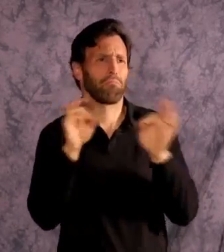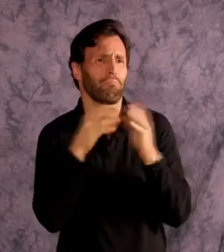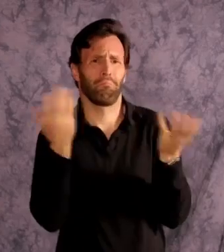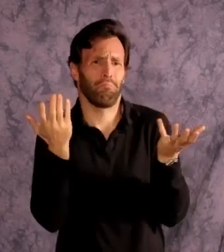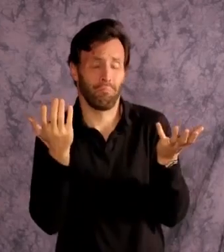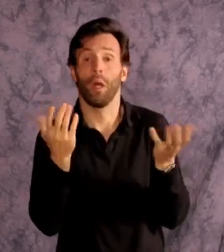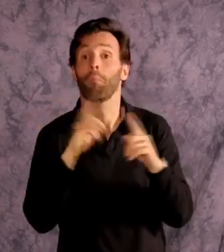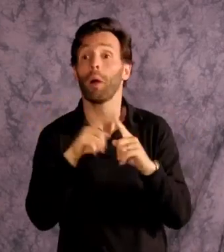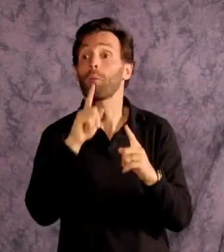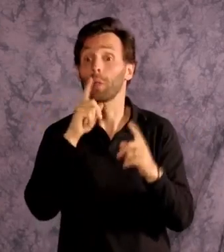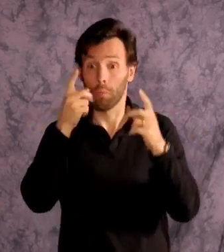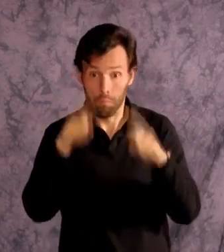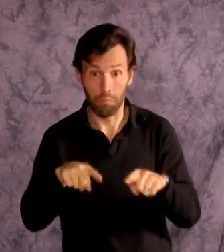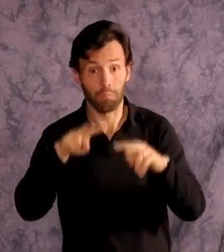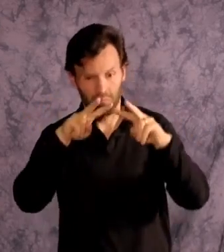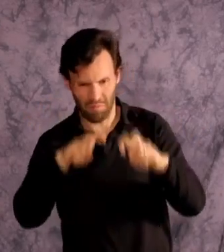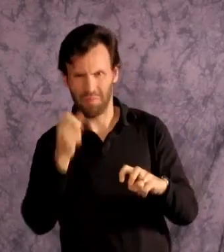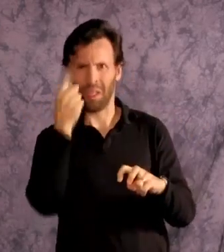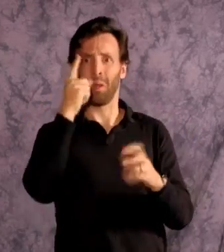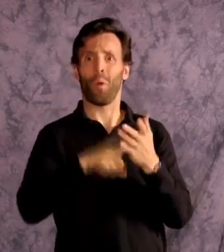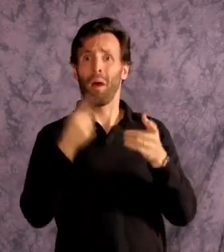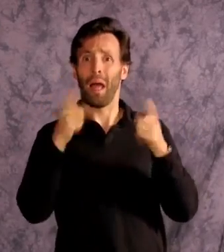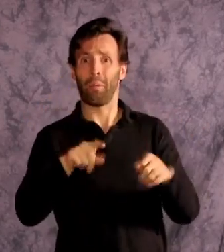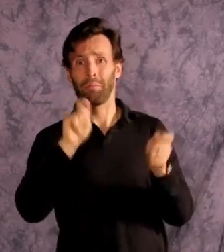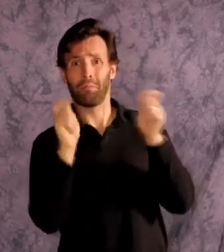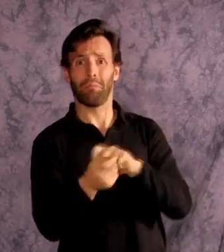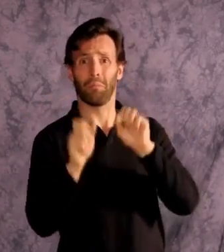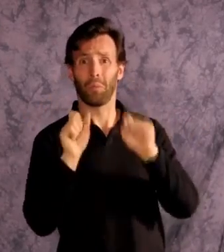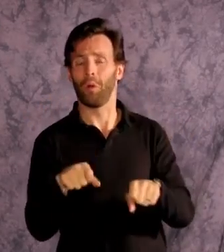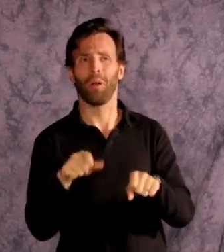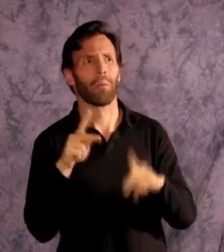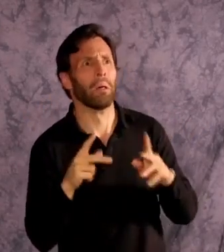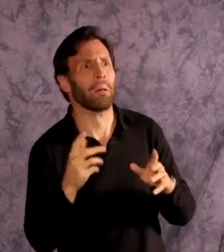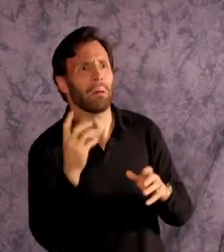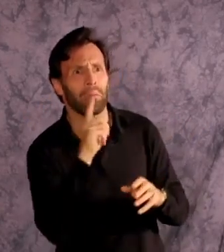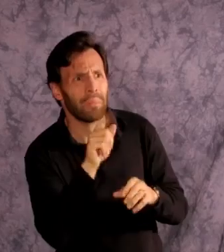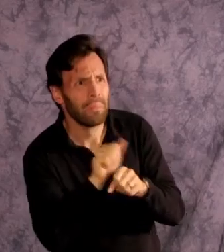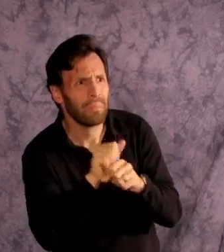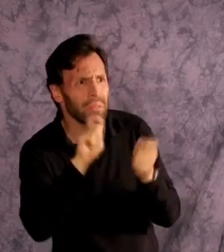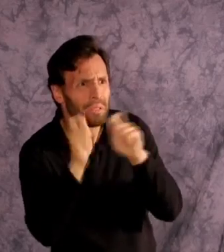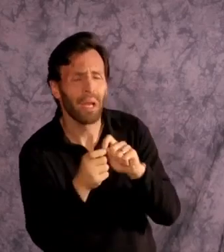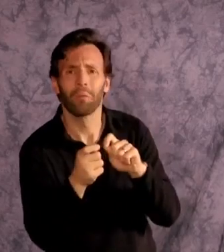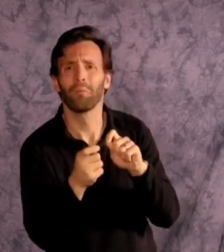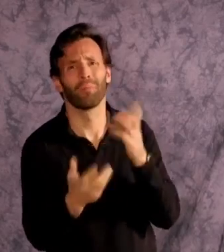(since most people use photo ID in everyday life),